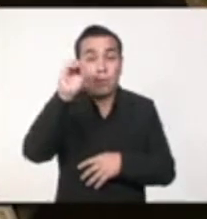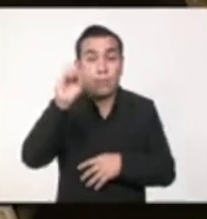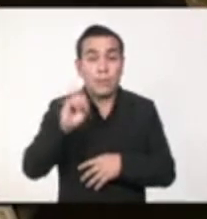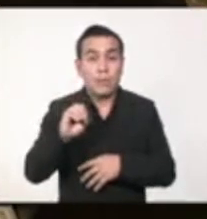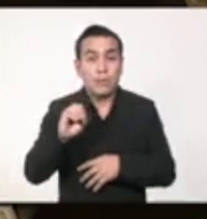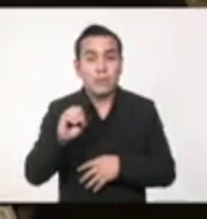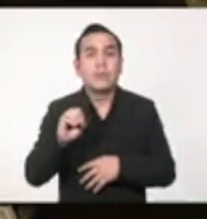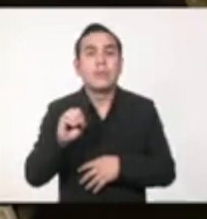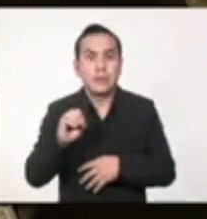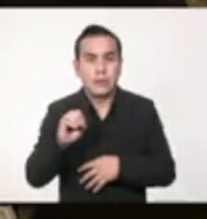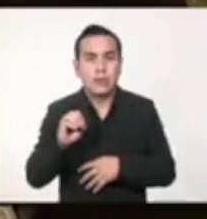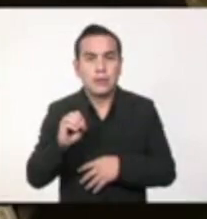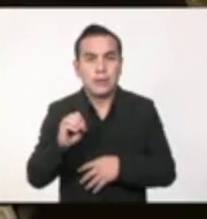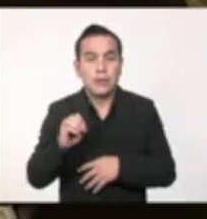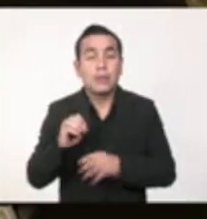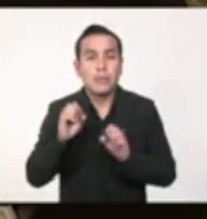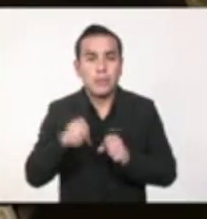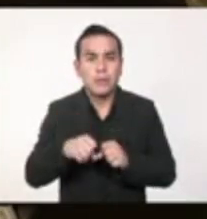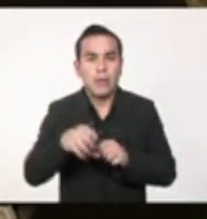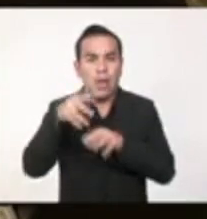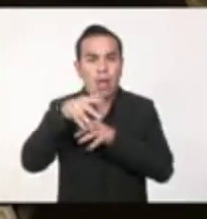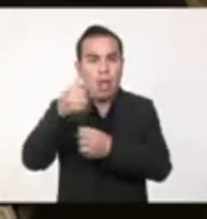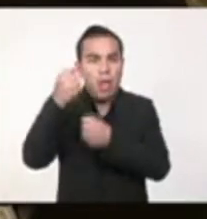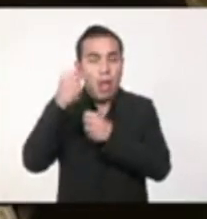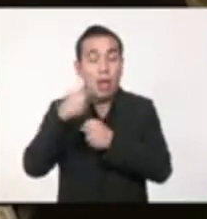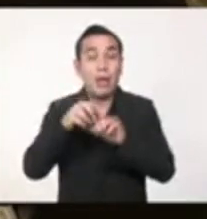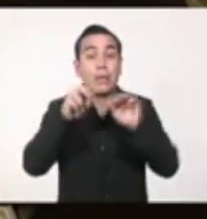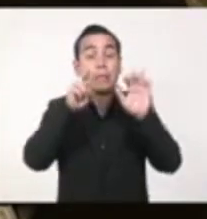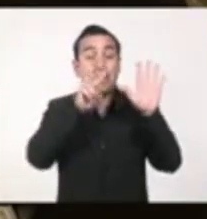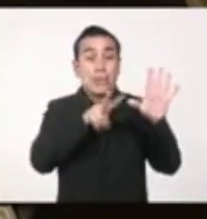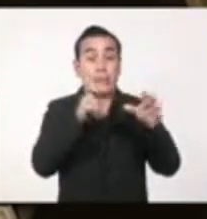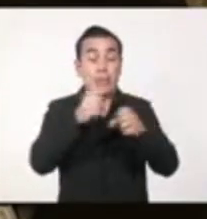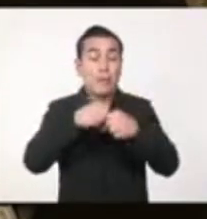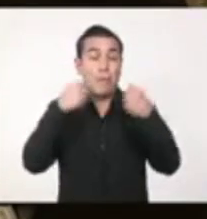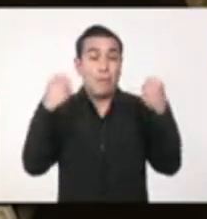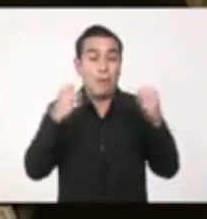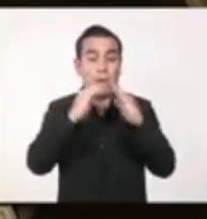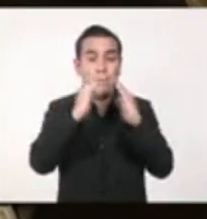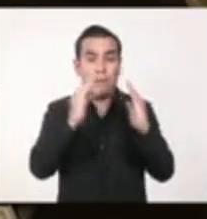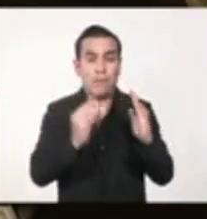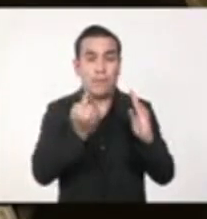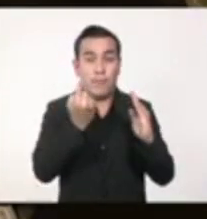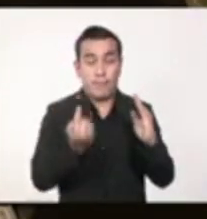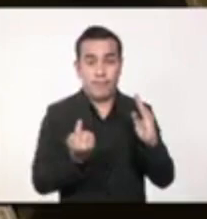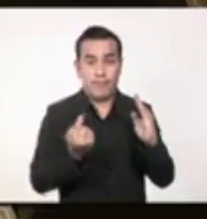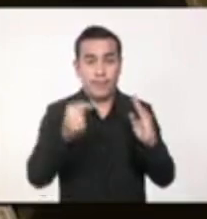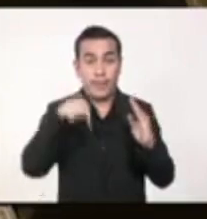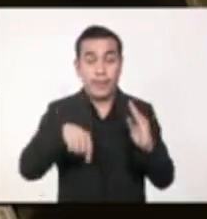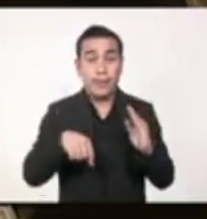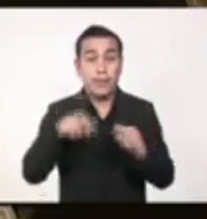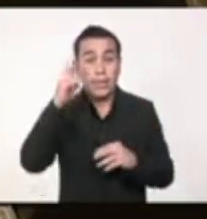make a lot of noise, because El Salvador has seven million of inhabitants, one percent is seventy thousand, if